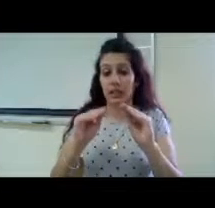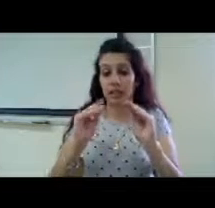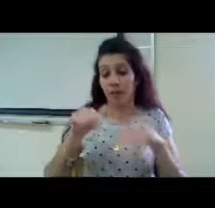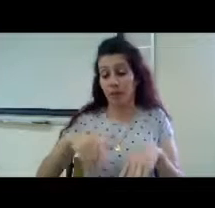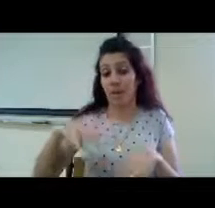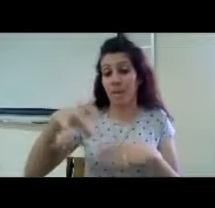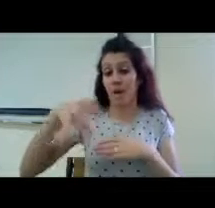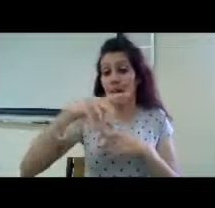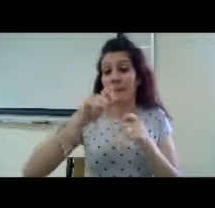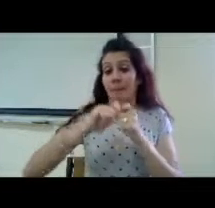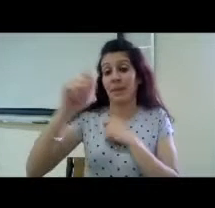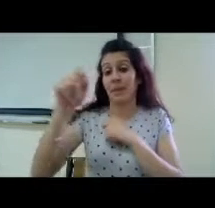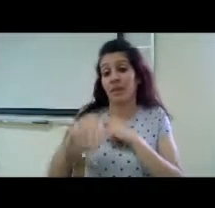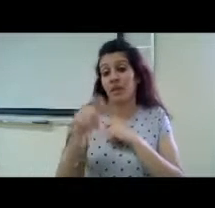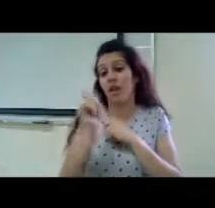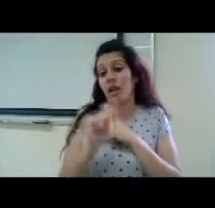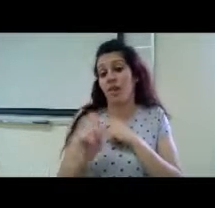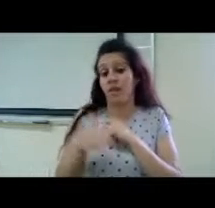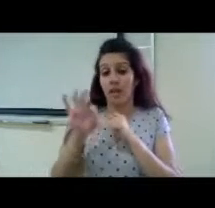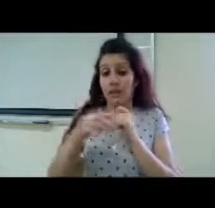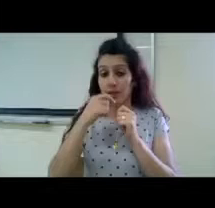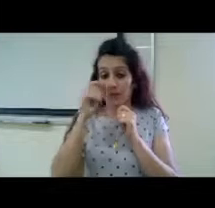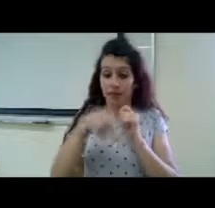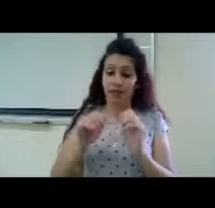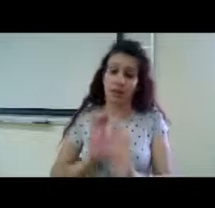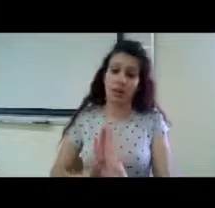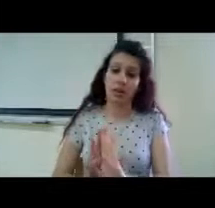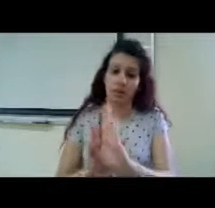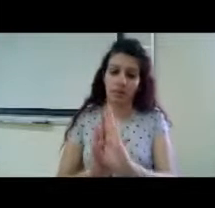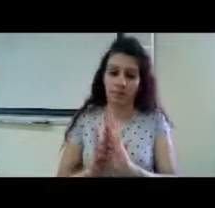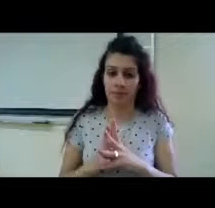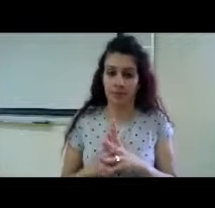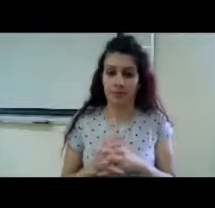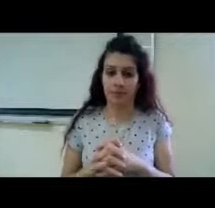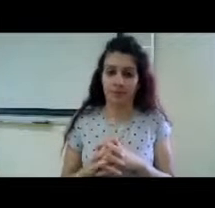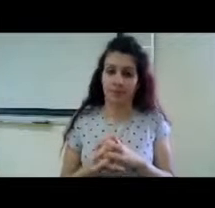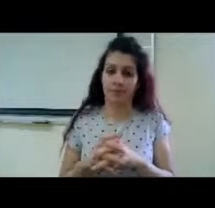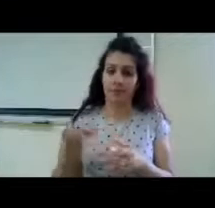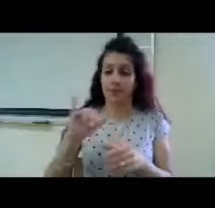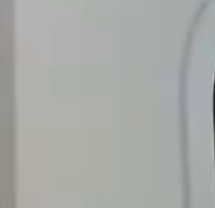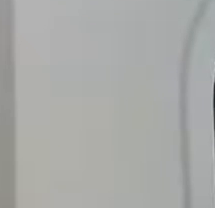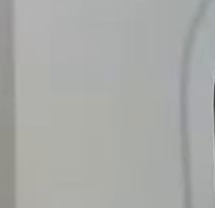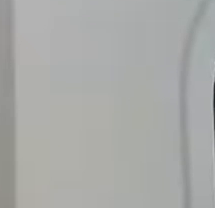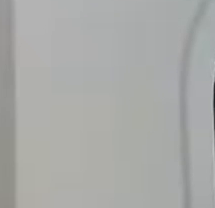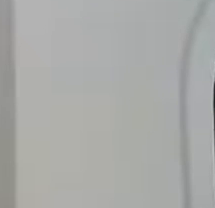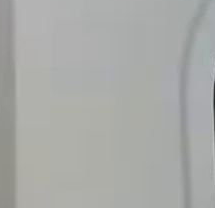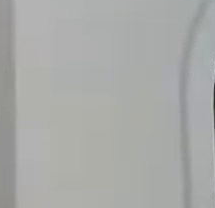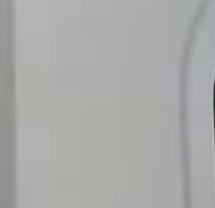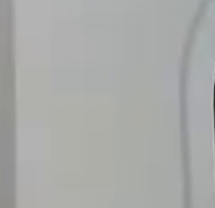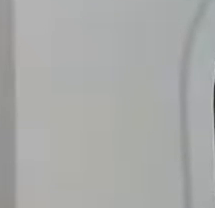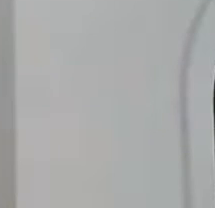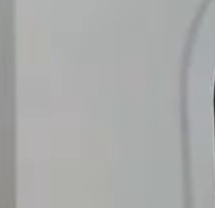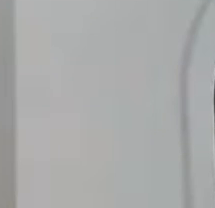yes Thank You Seon for this presentation and the inspiring ending and reminding